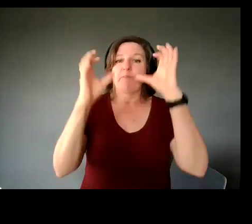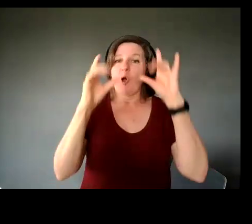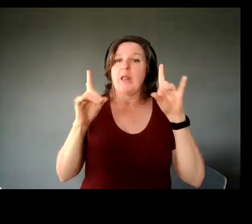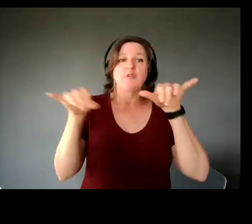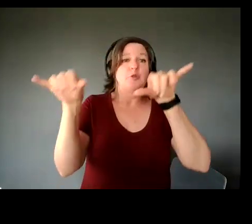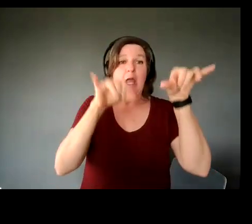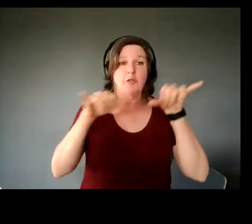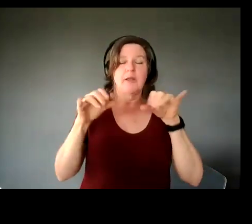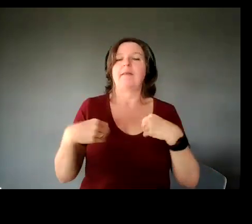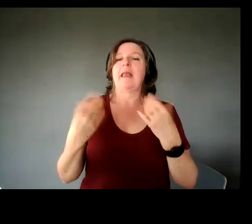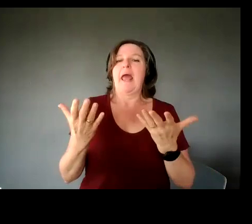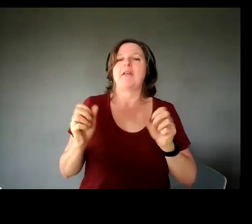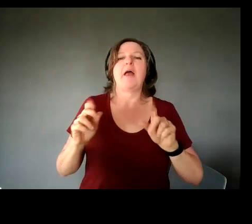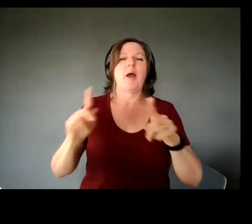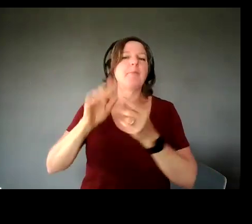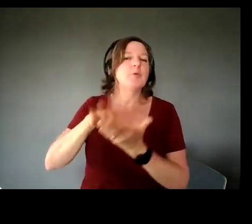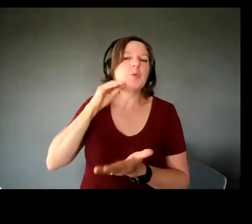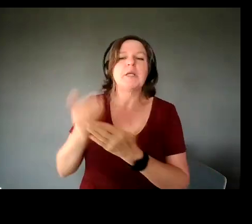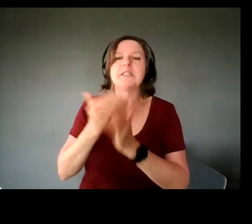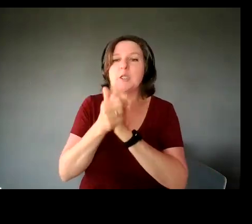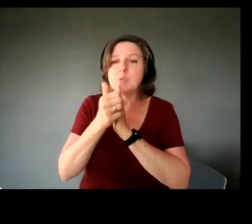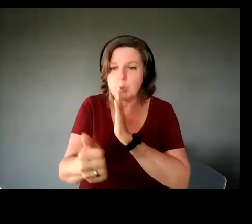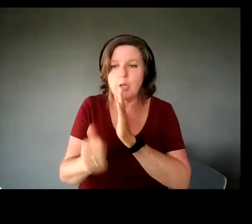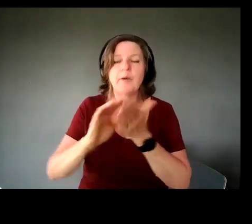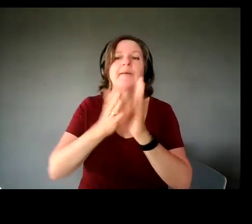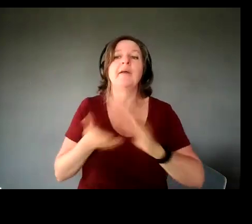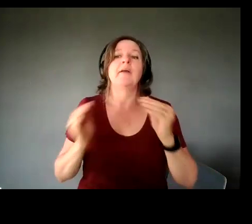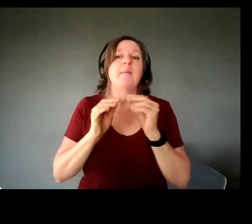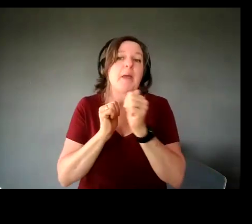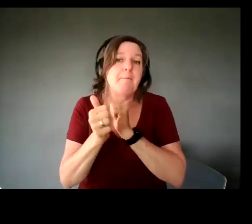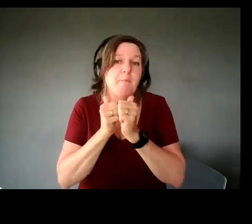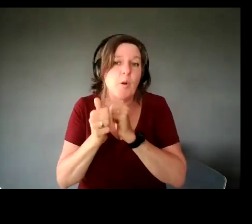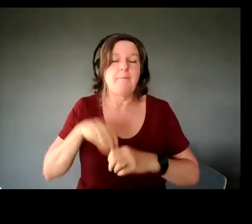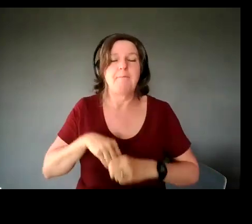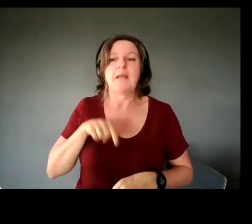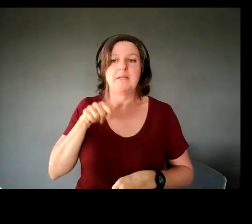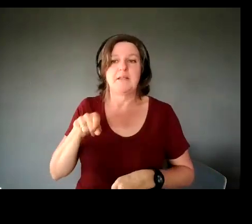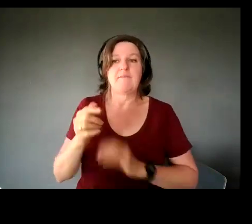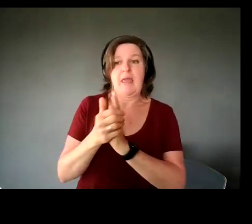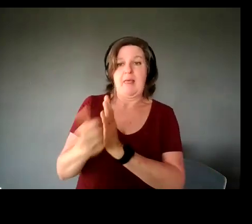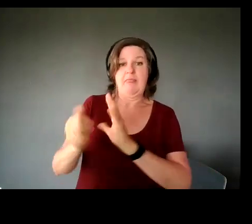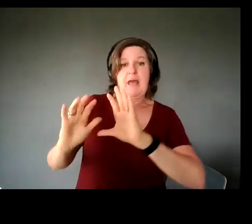new skills, become more competitive within that talent pool, and apply for maybe a higher wage role